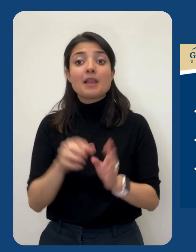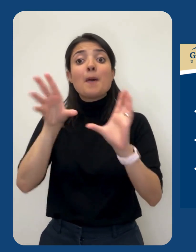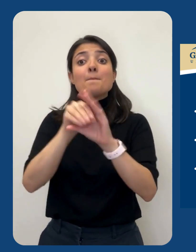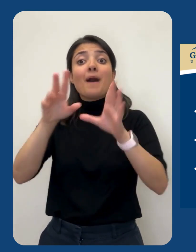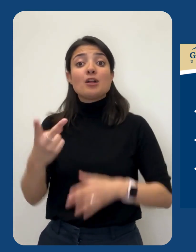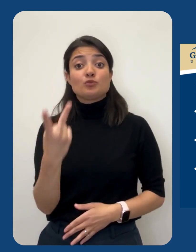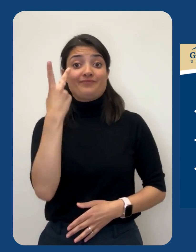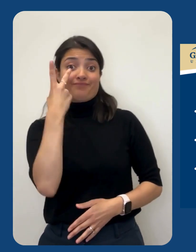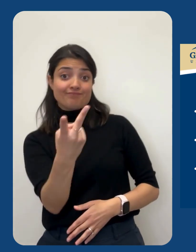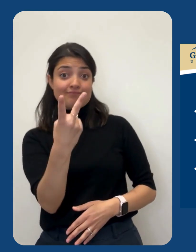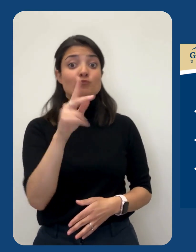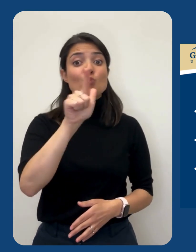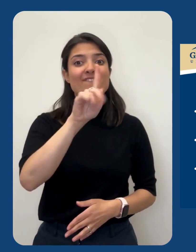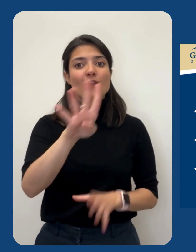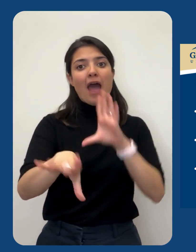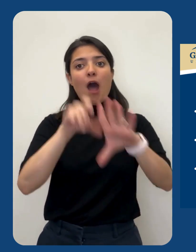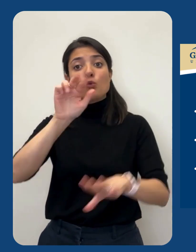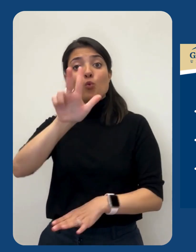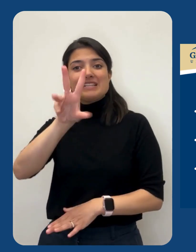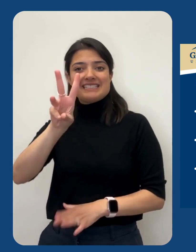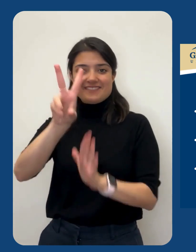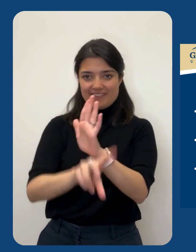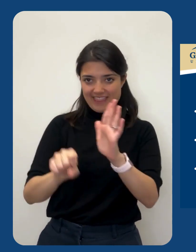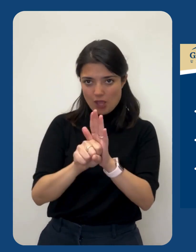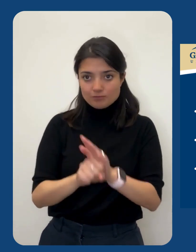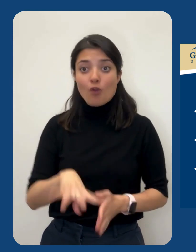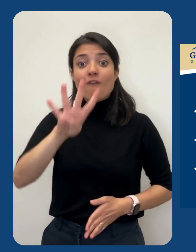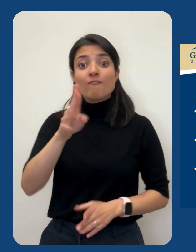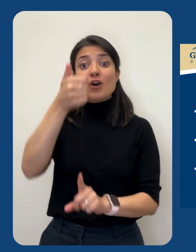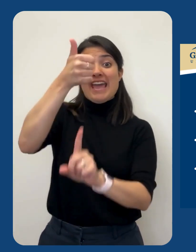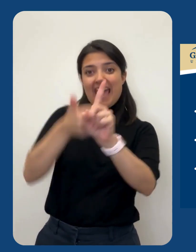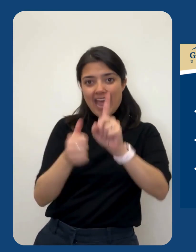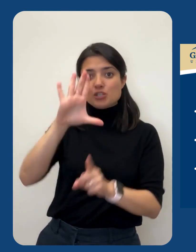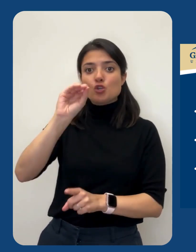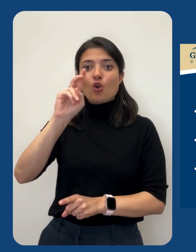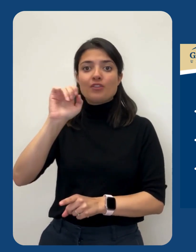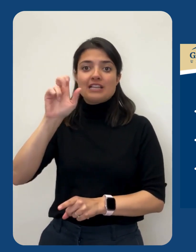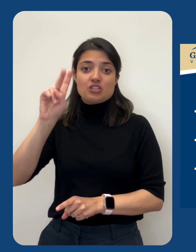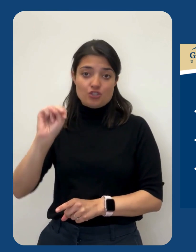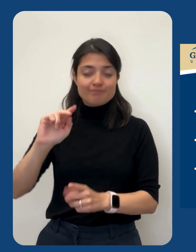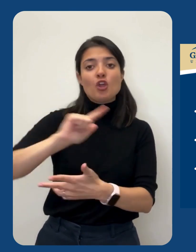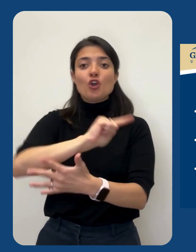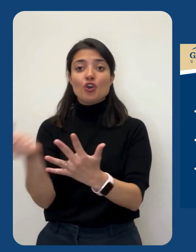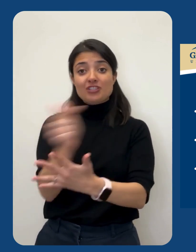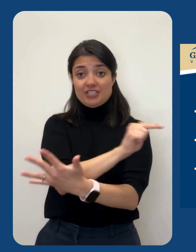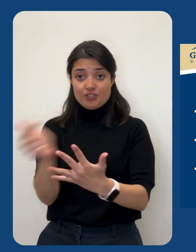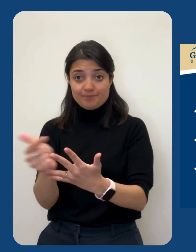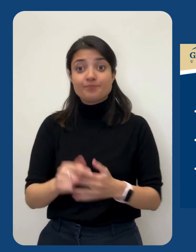Participants viewed 24 out of 36 clips, 4 per condition.